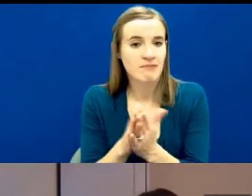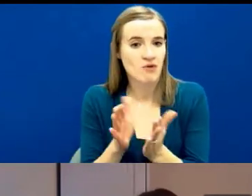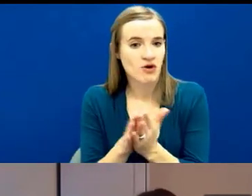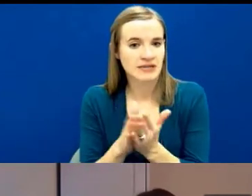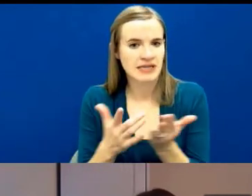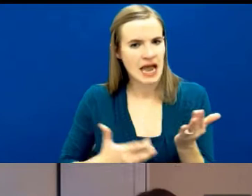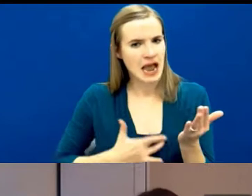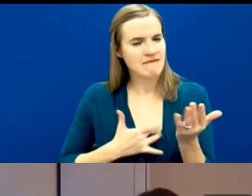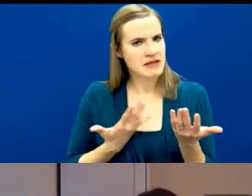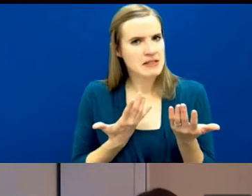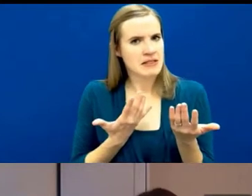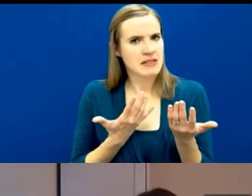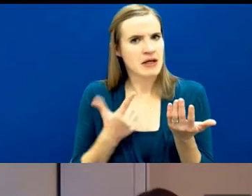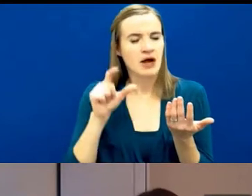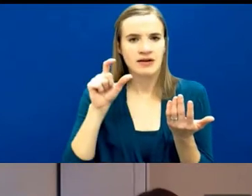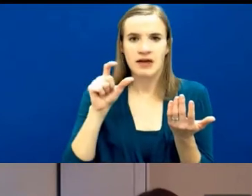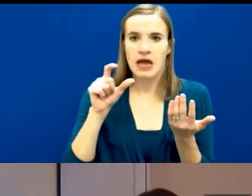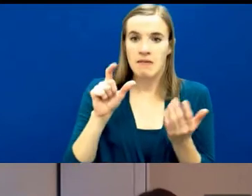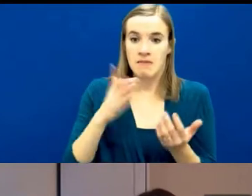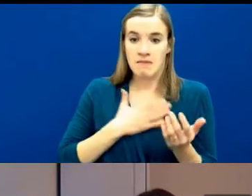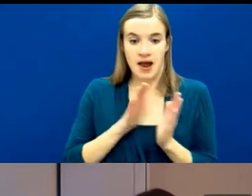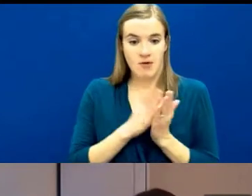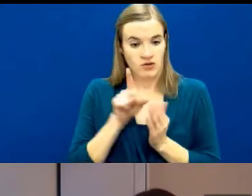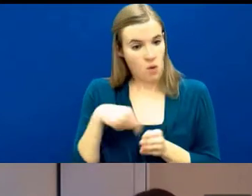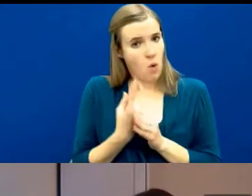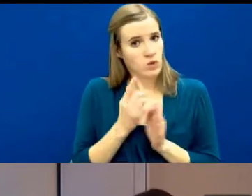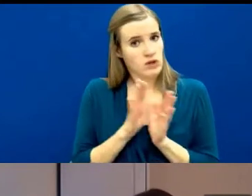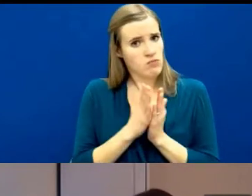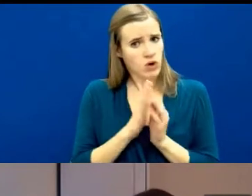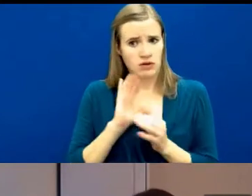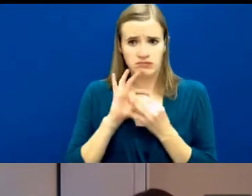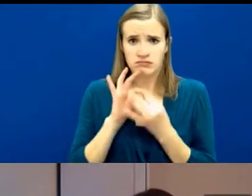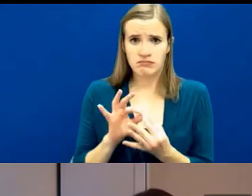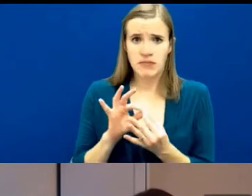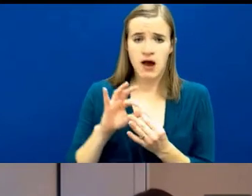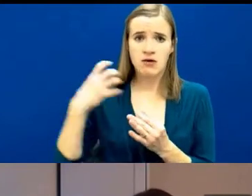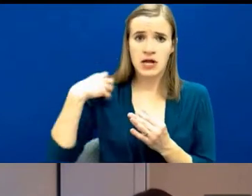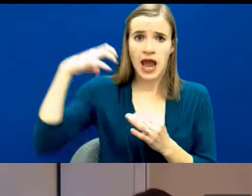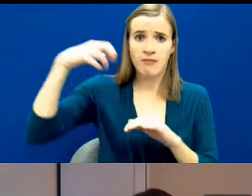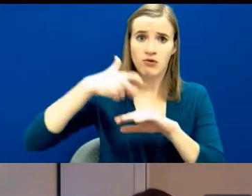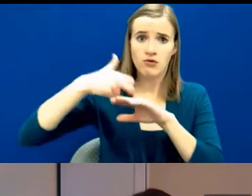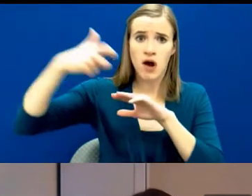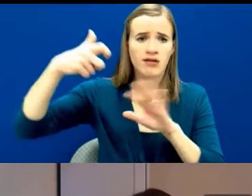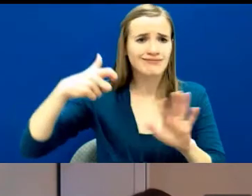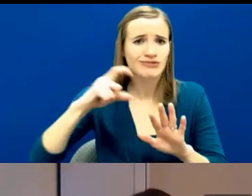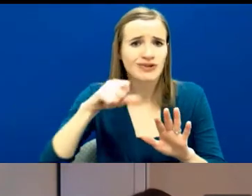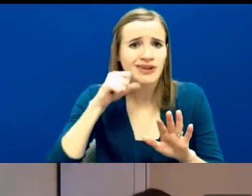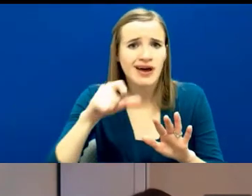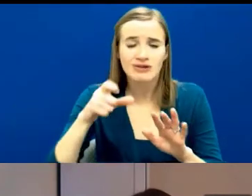books about Capitol Crawl and definitely more picture books about the Disability Rights Movement. I'm personally I although I don't write middle grade